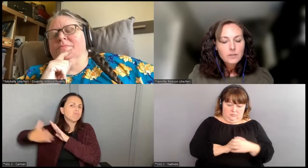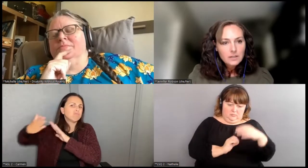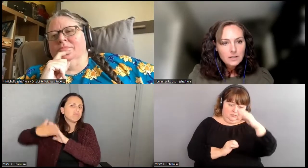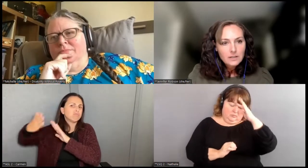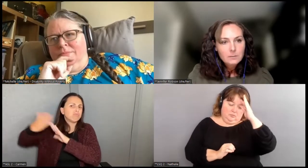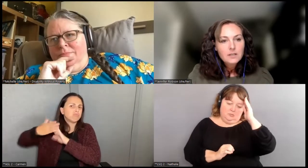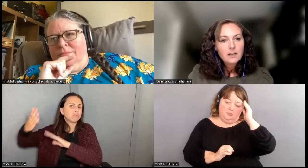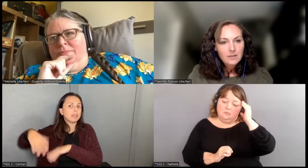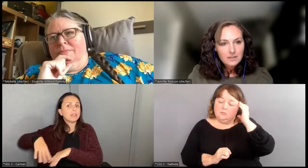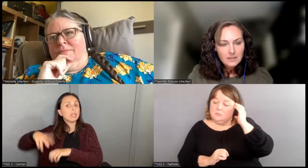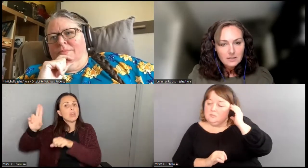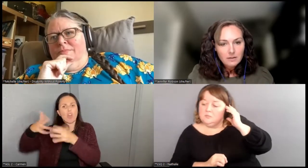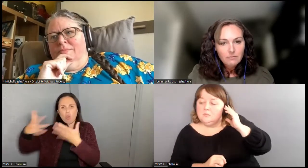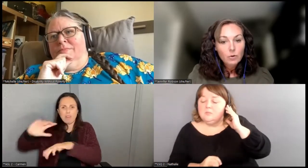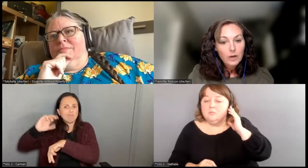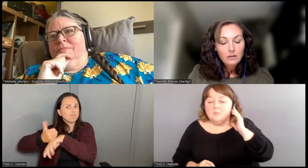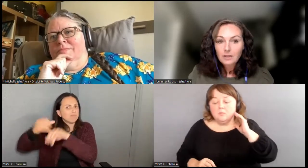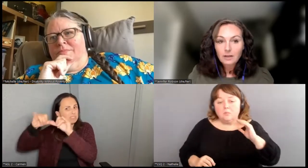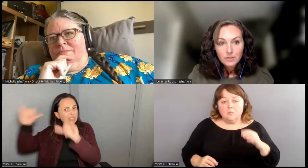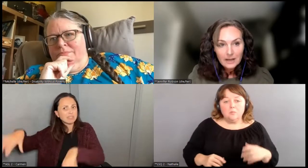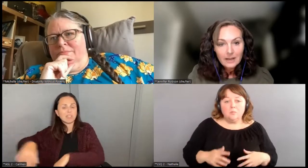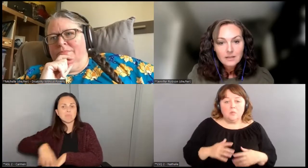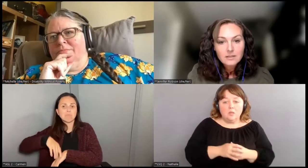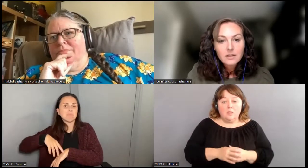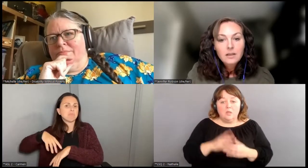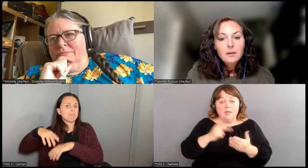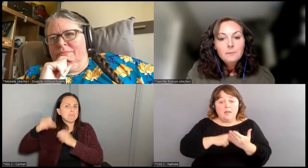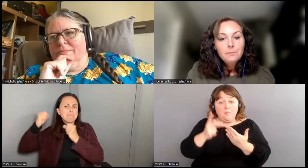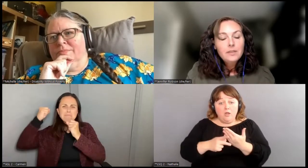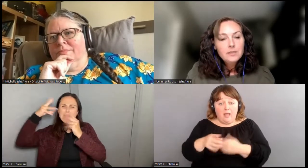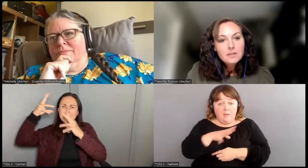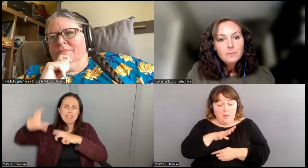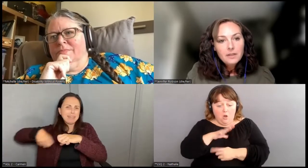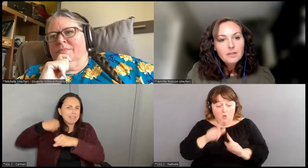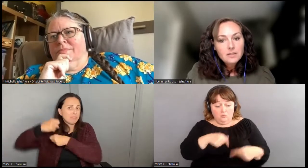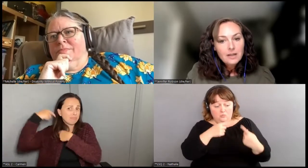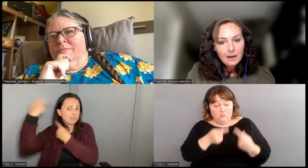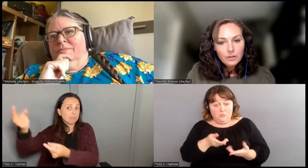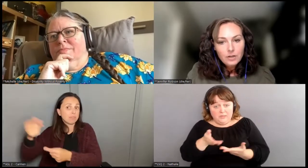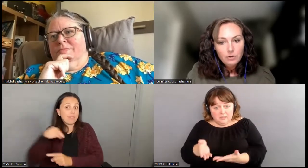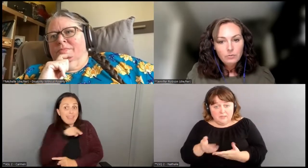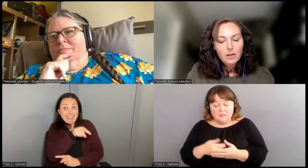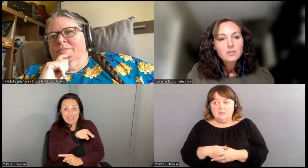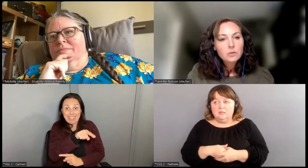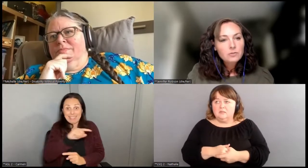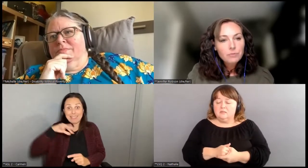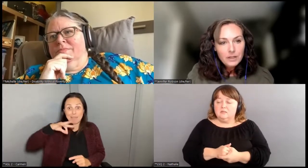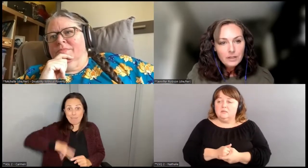USING SYSTEMS THAT HAVE EXISTED FOR DECADES. THIS IS SOMETHING ENTIRELY NEW. IT IS REALLY